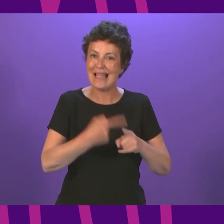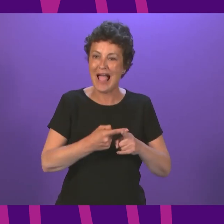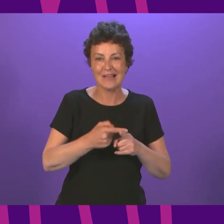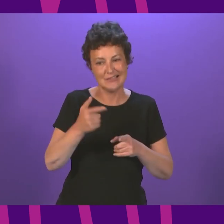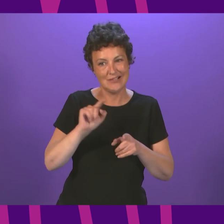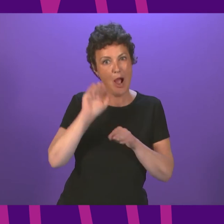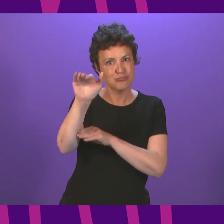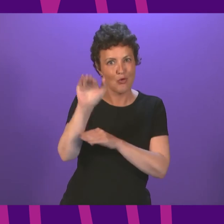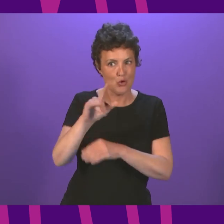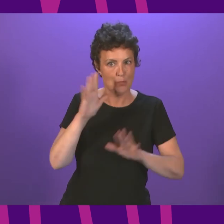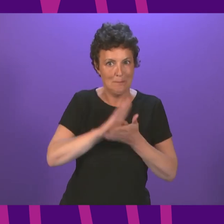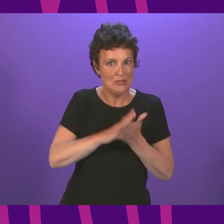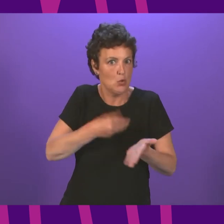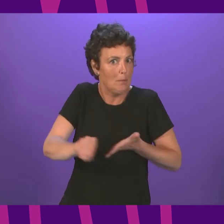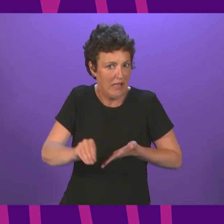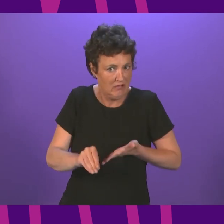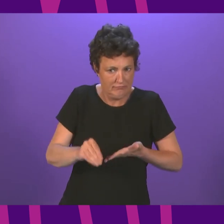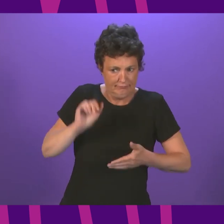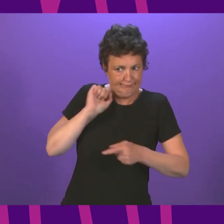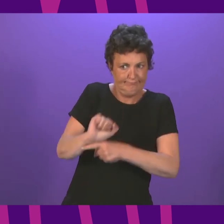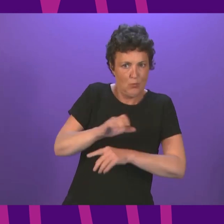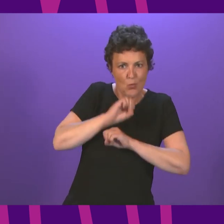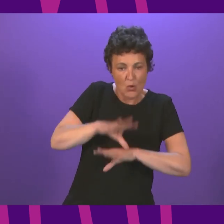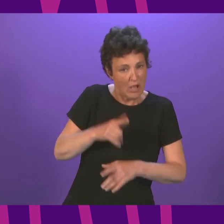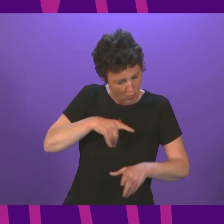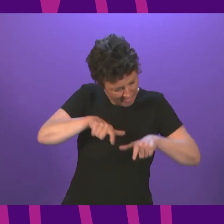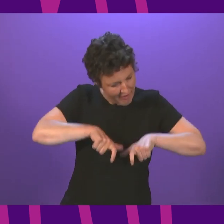“Unfortunately, our numbers have considerably diminished from our first time of protesting